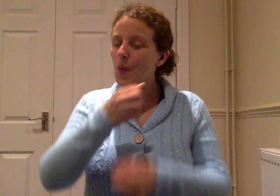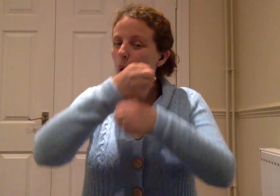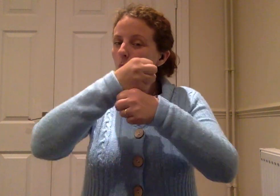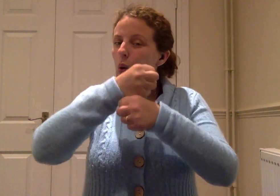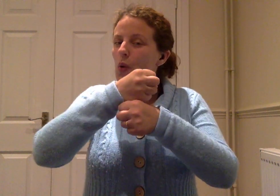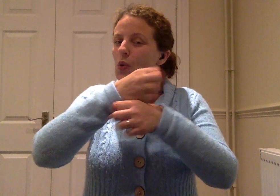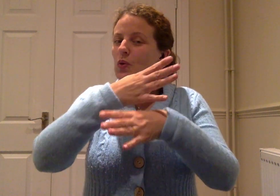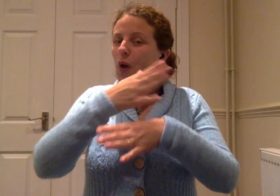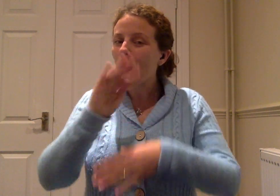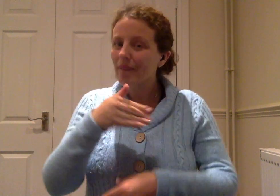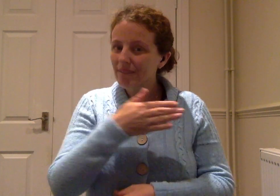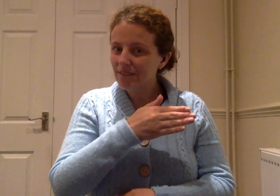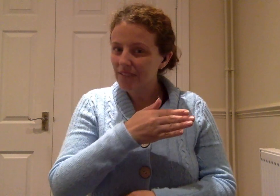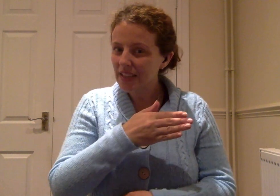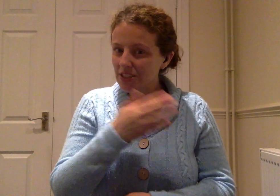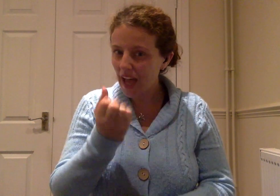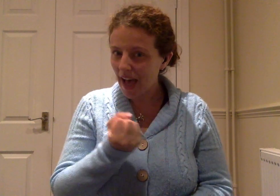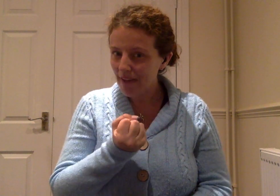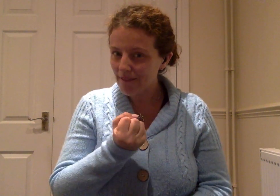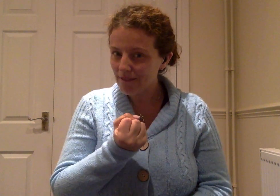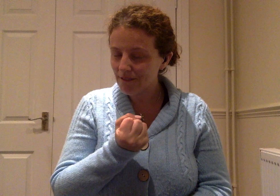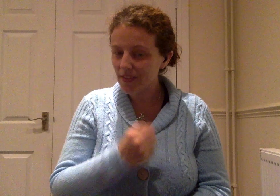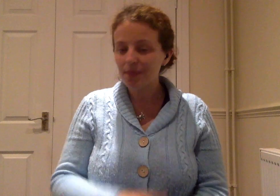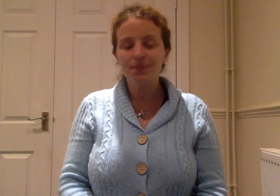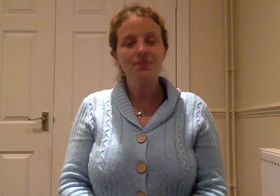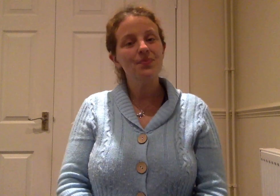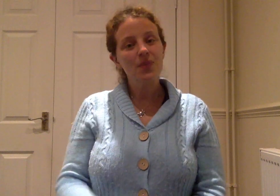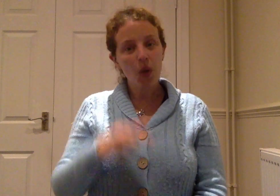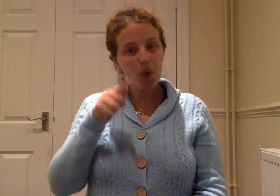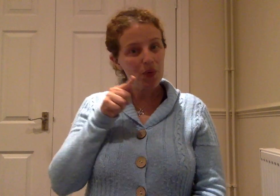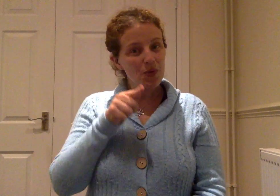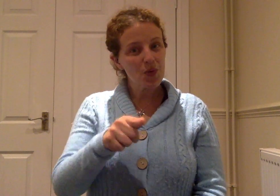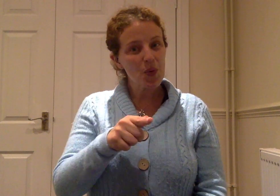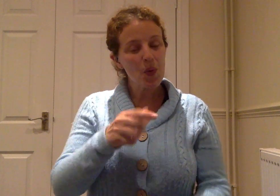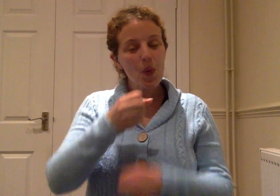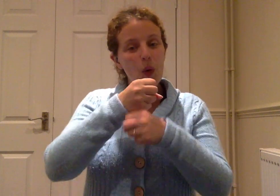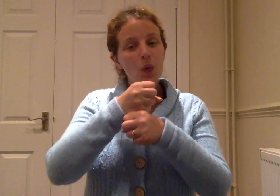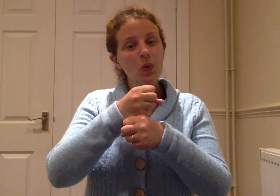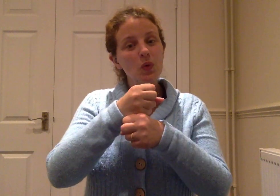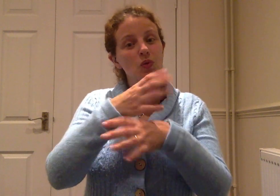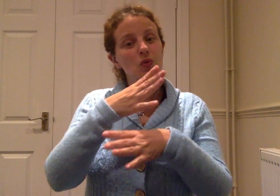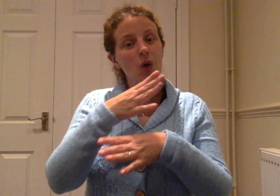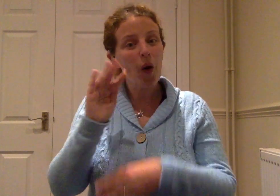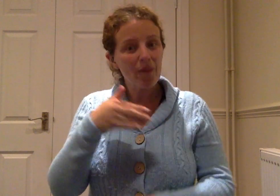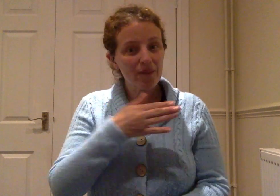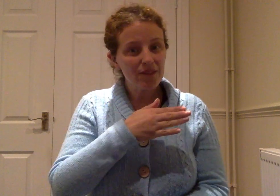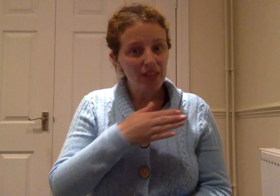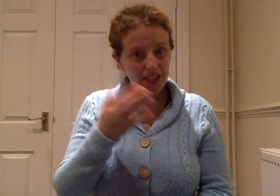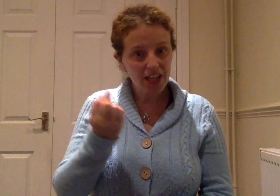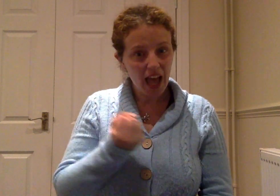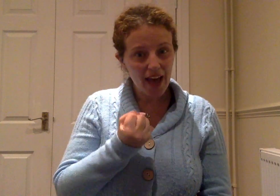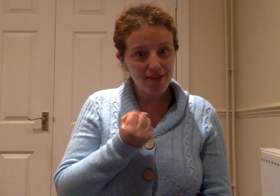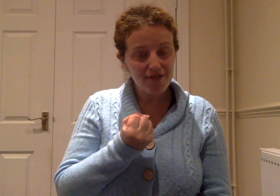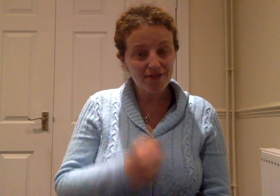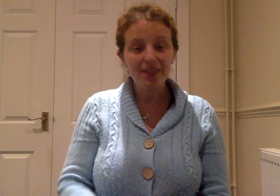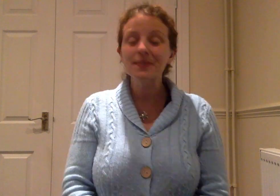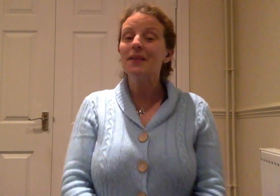You goldfish have?